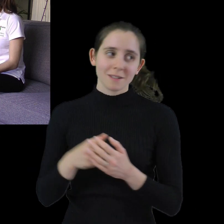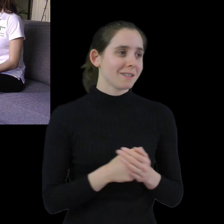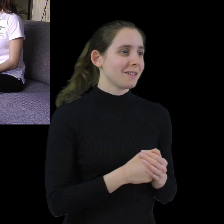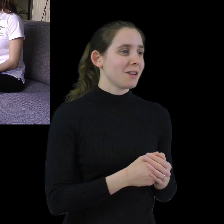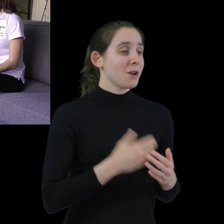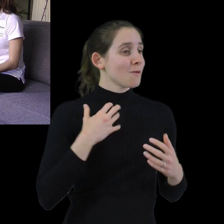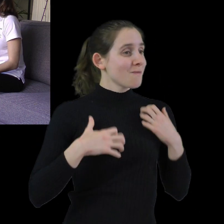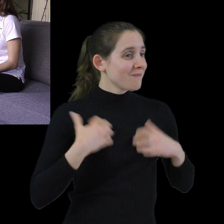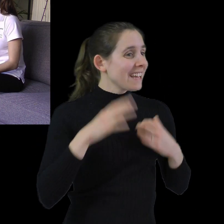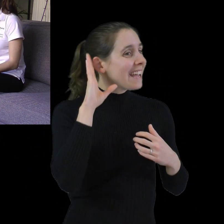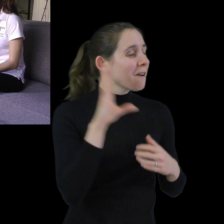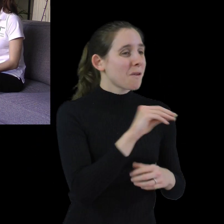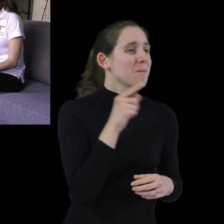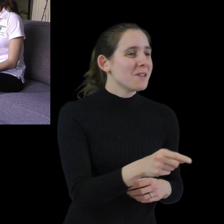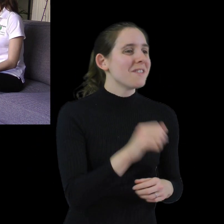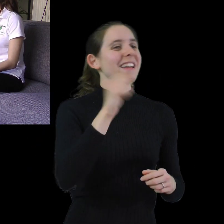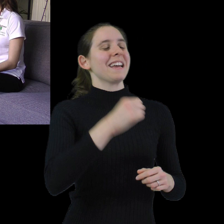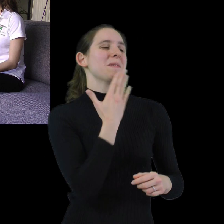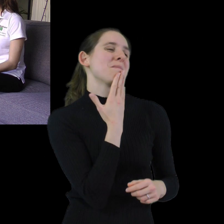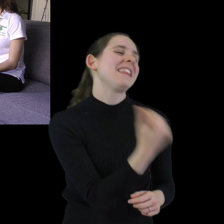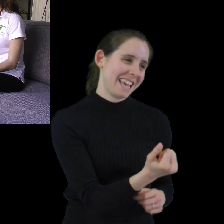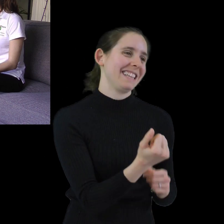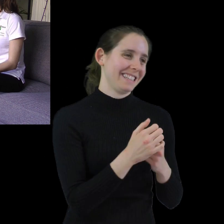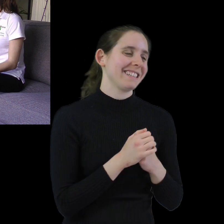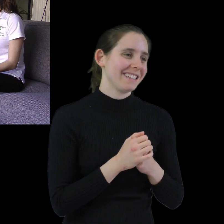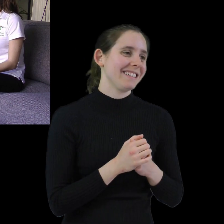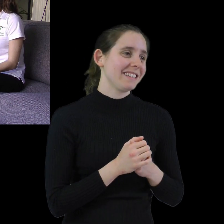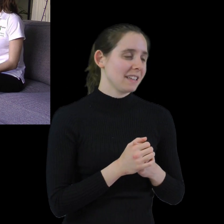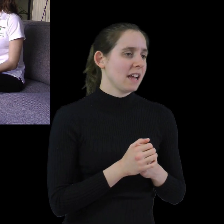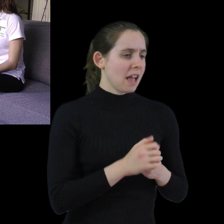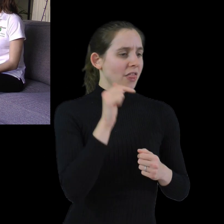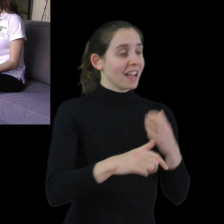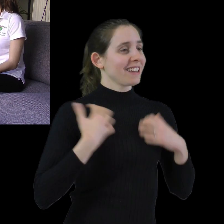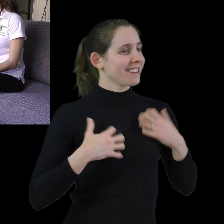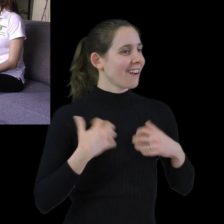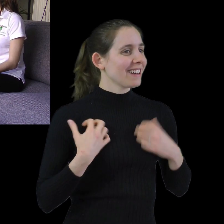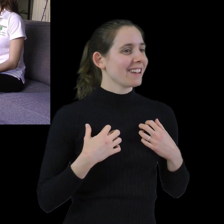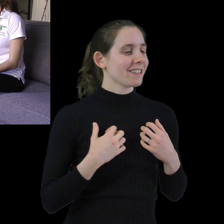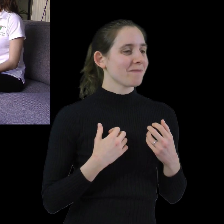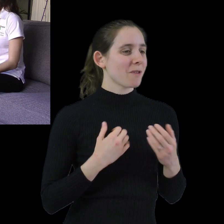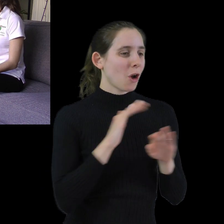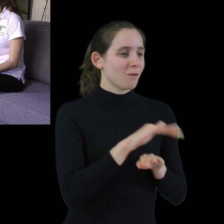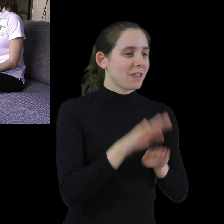Wayne: We look forward to hearing from you. Coralie: Yes, please. Wayne: Yeah that's exciting about those steps forward because we don't want to